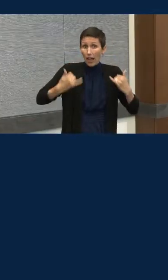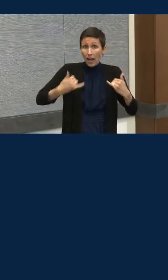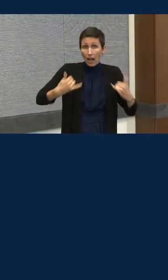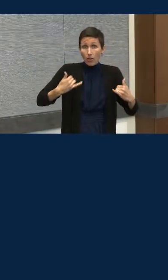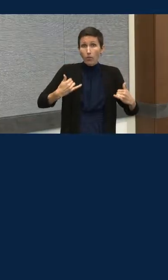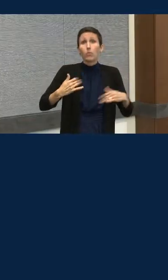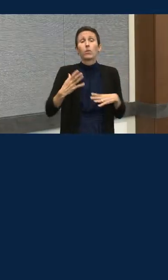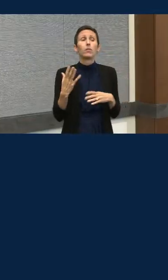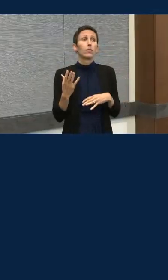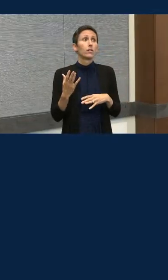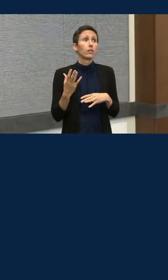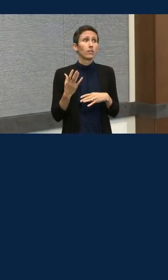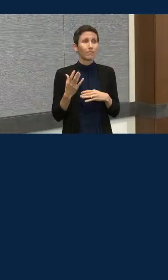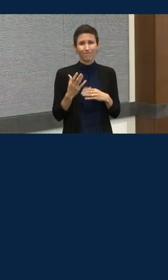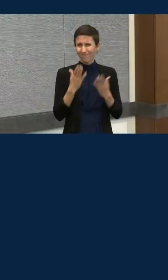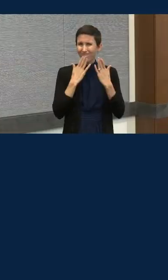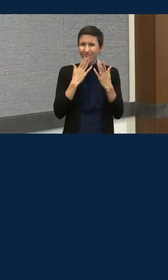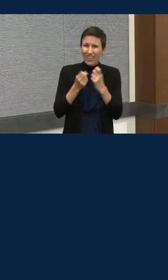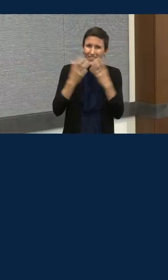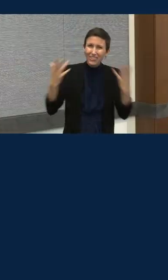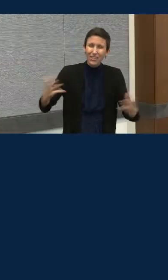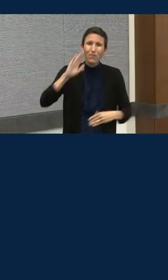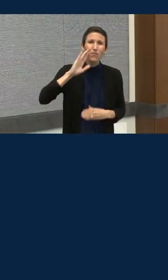Thank you very much for joining